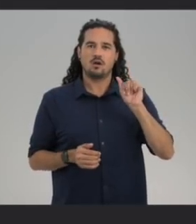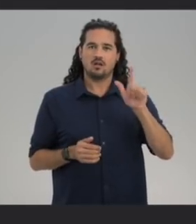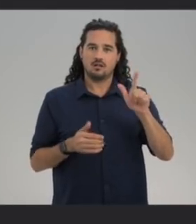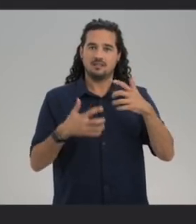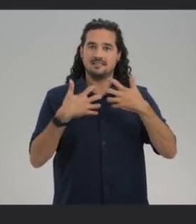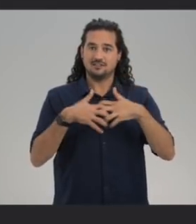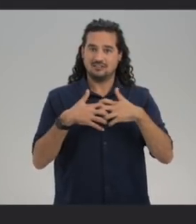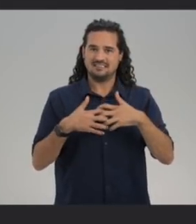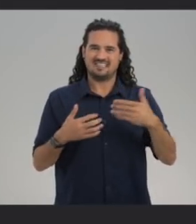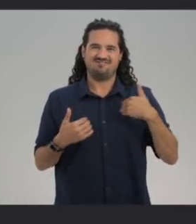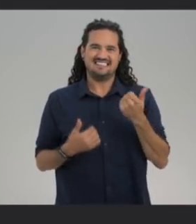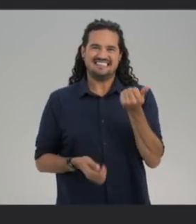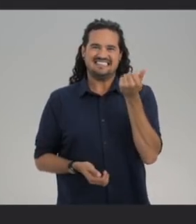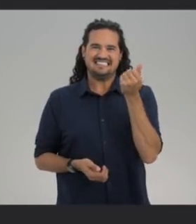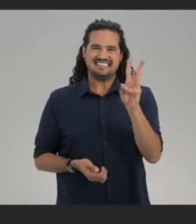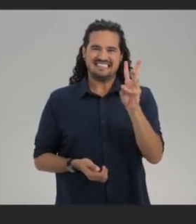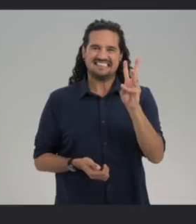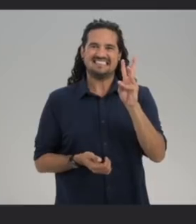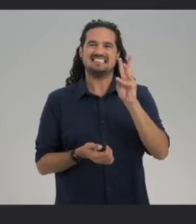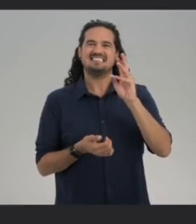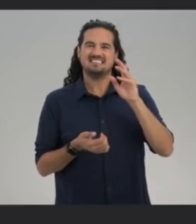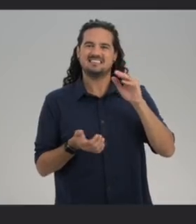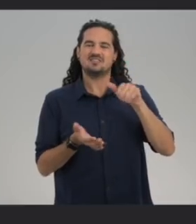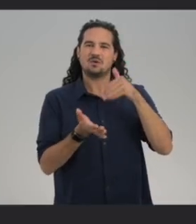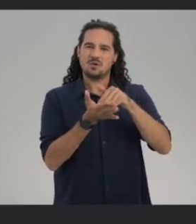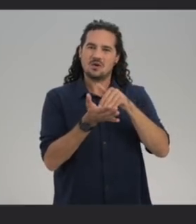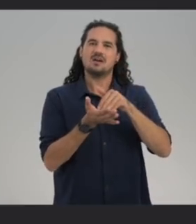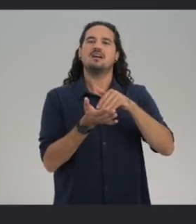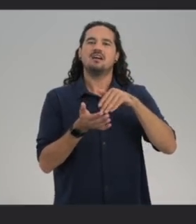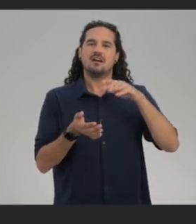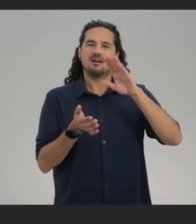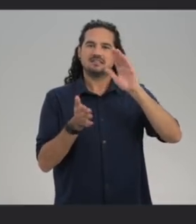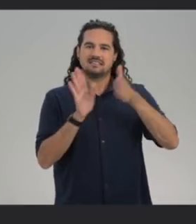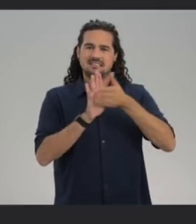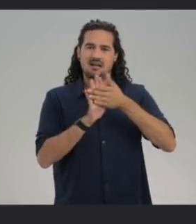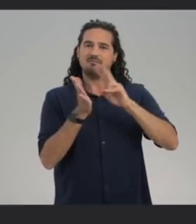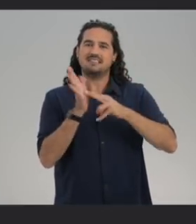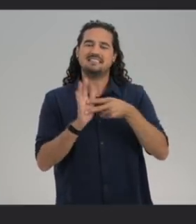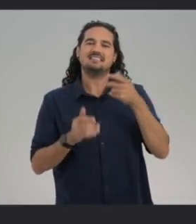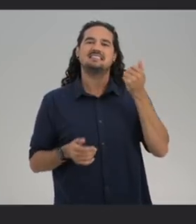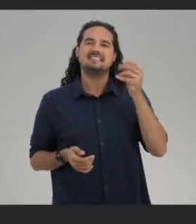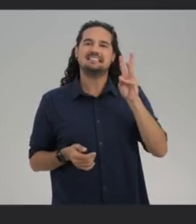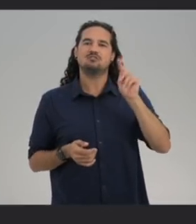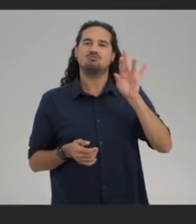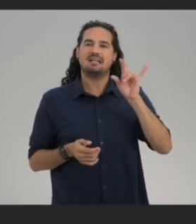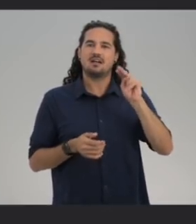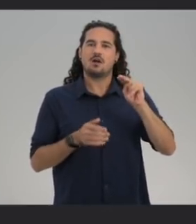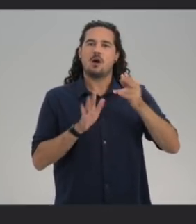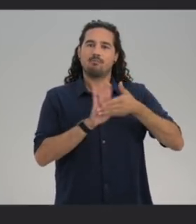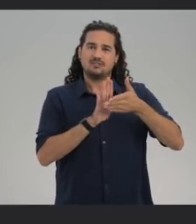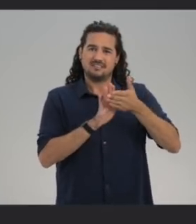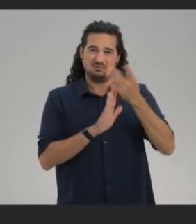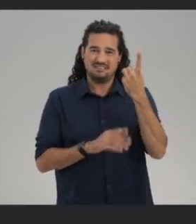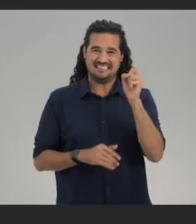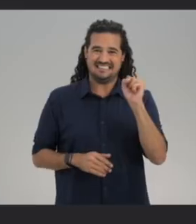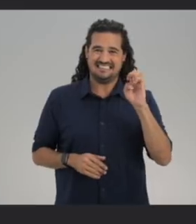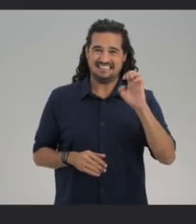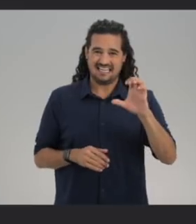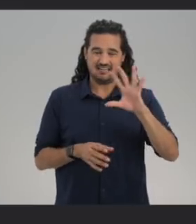it's capable of executing a massive 11 trillion operations per second. The entire M1 chip is designed to excel at machine learning,